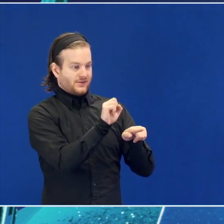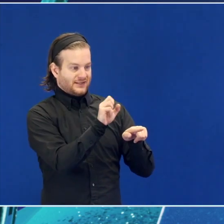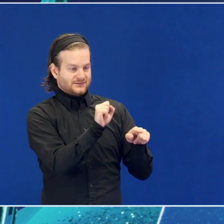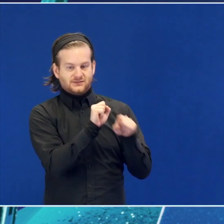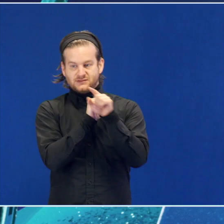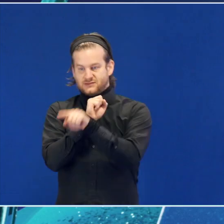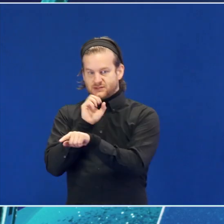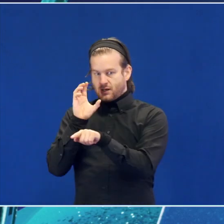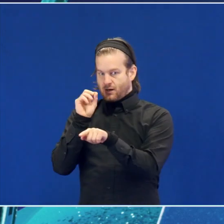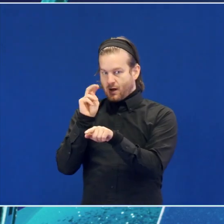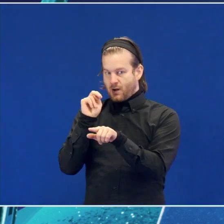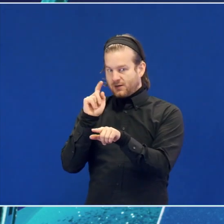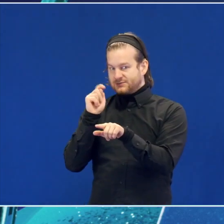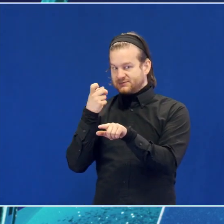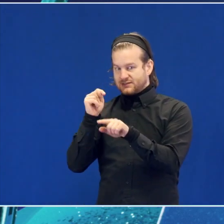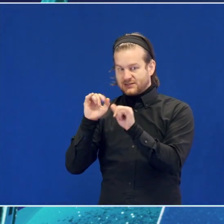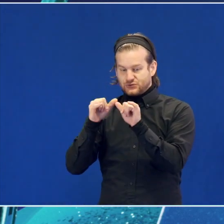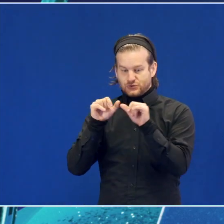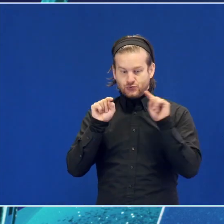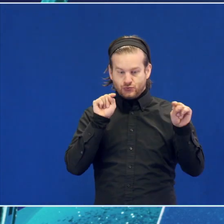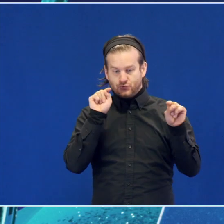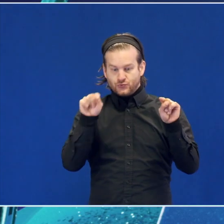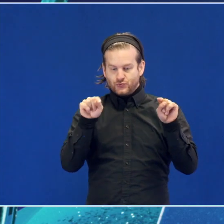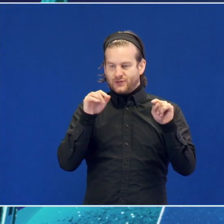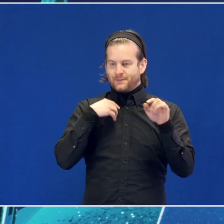and more automated, what sort of process we build,